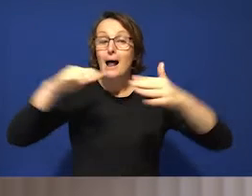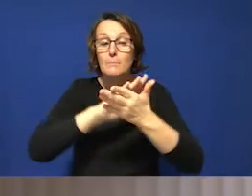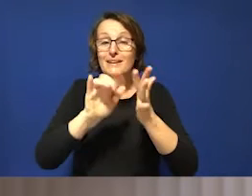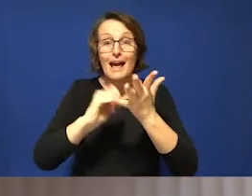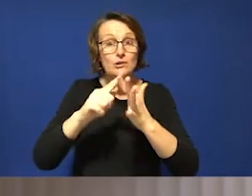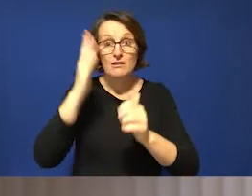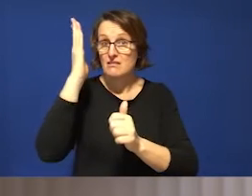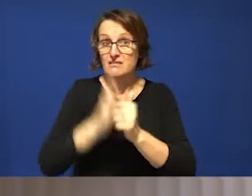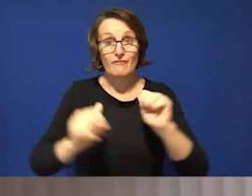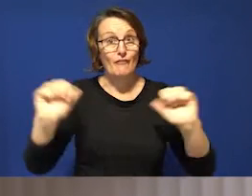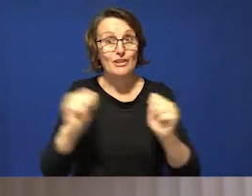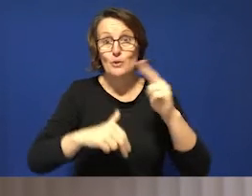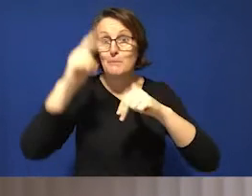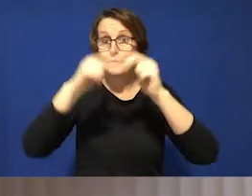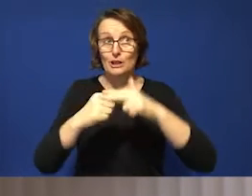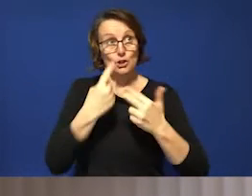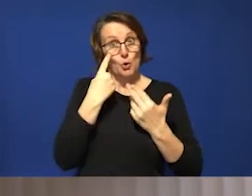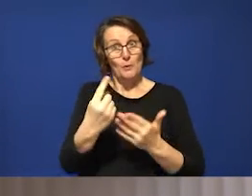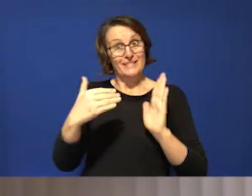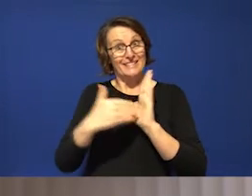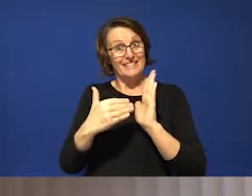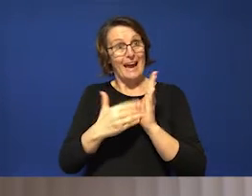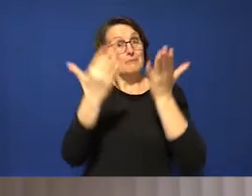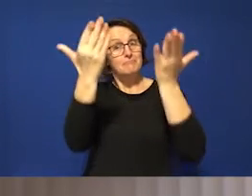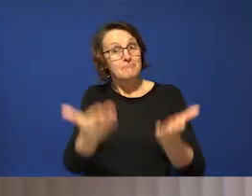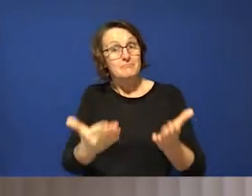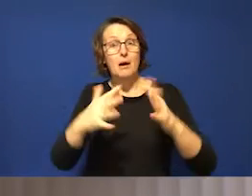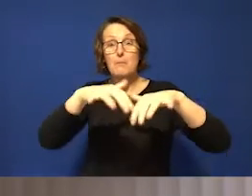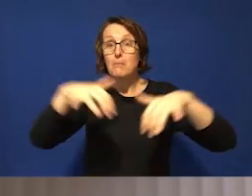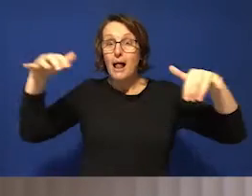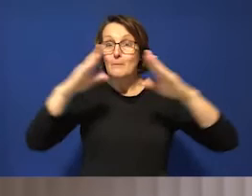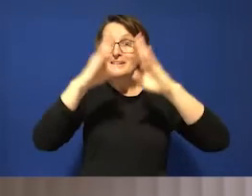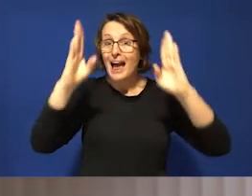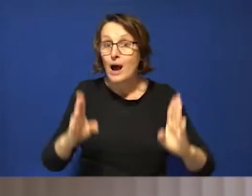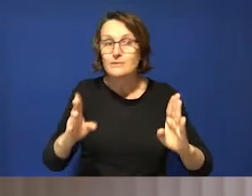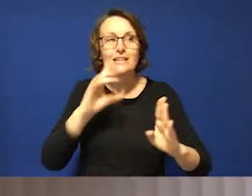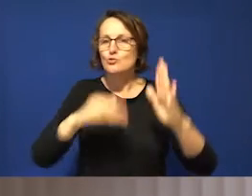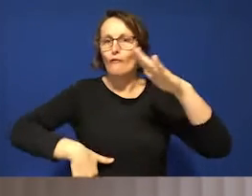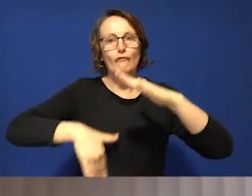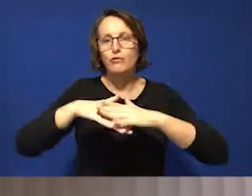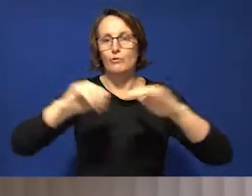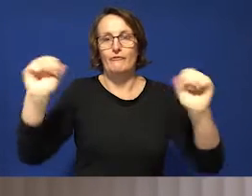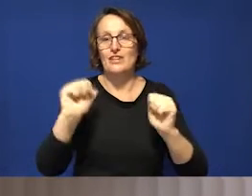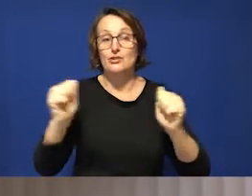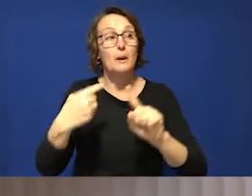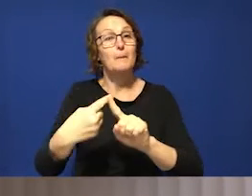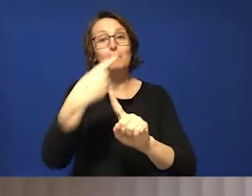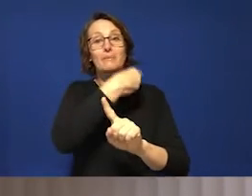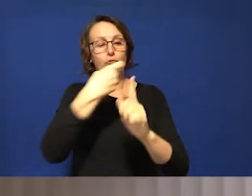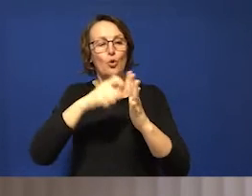So what we see here today is an incomplete version of what that vision was.